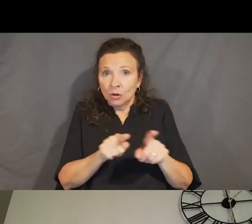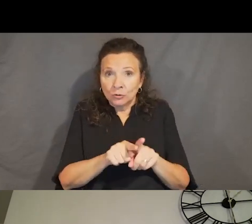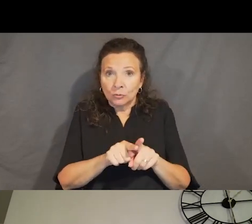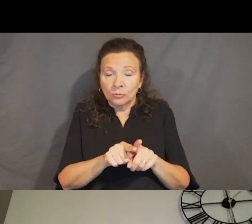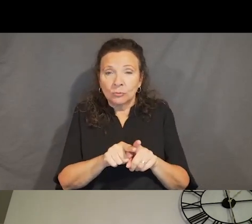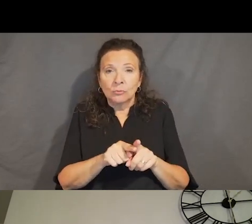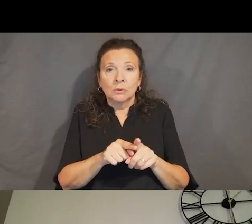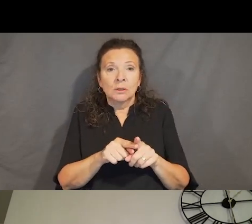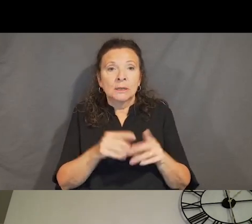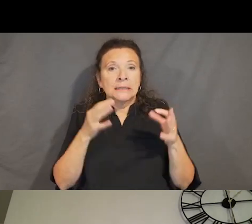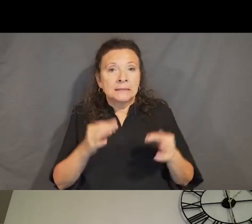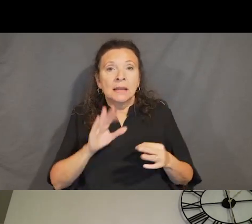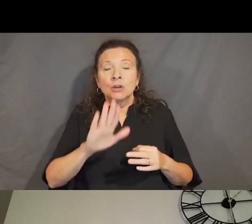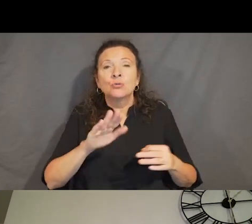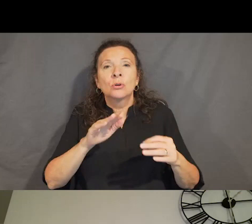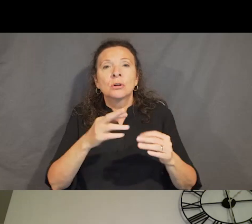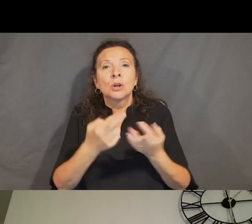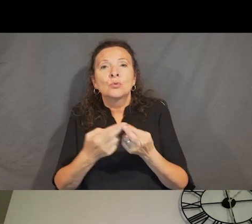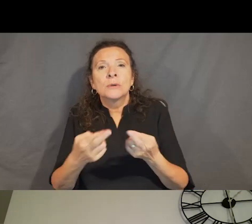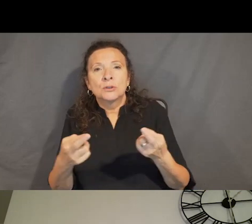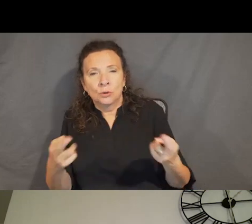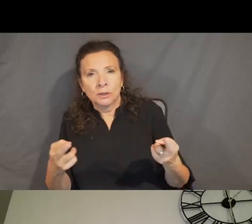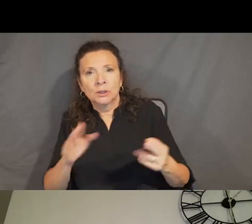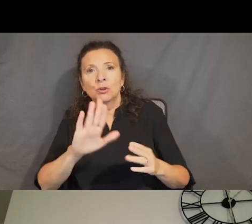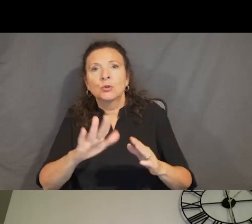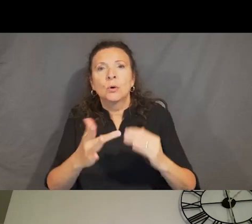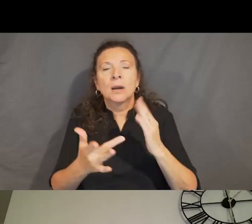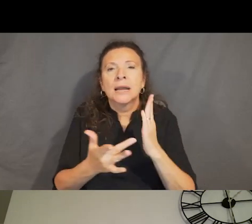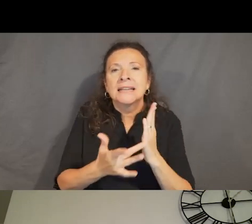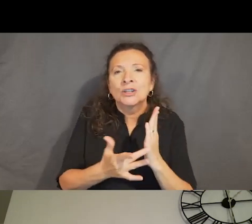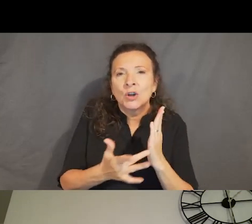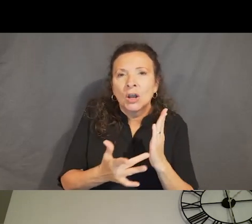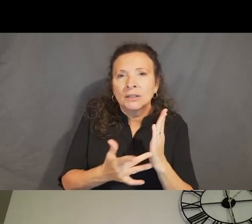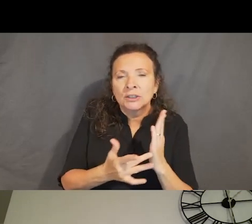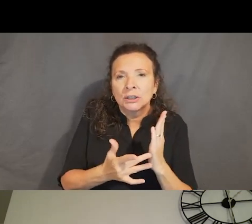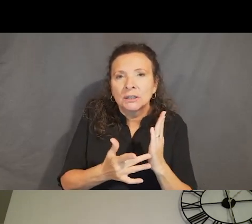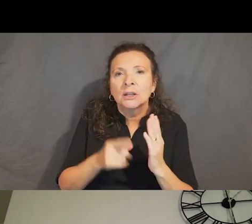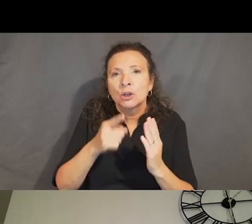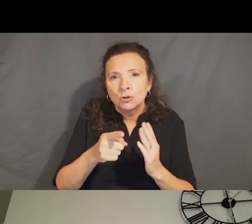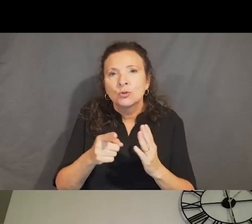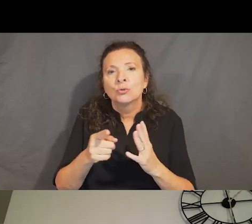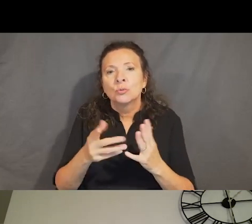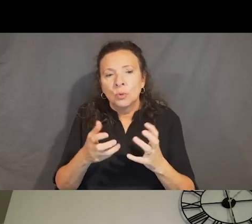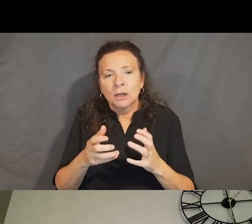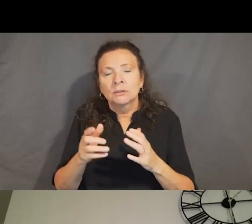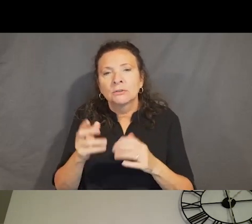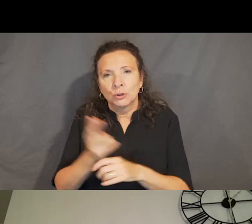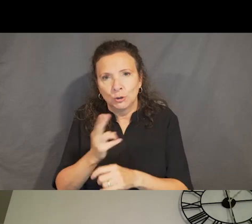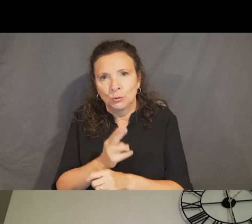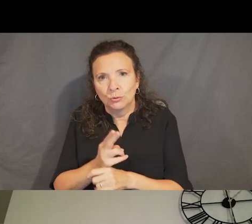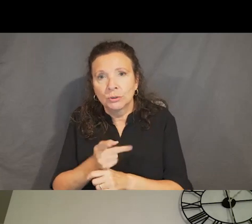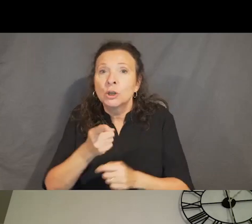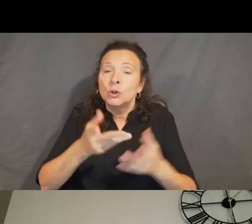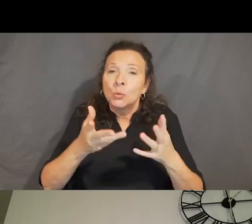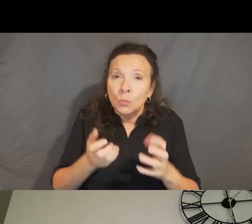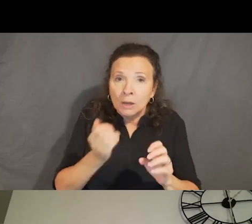resources and technologies that you are planning to use because you want to make sure that they